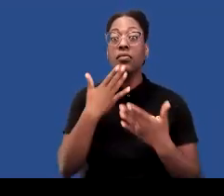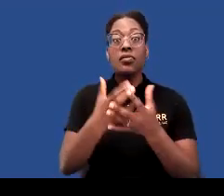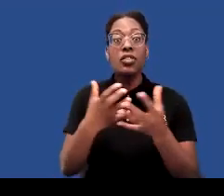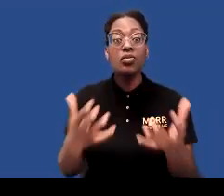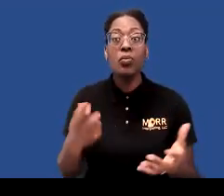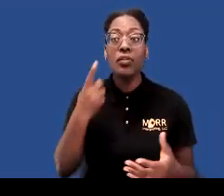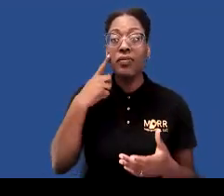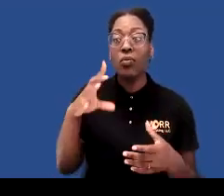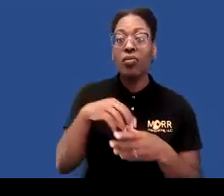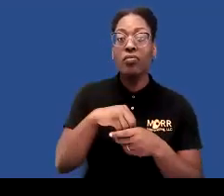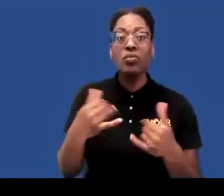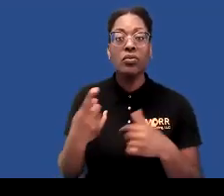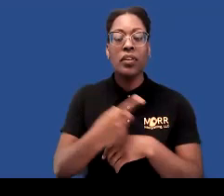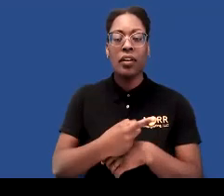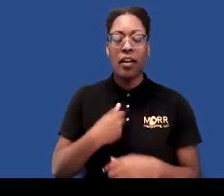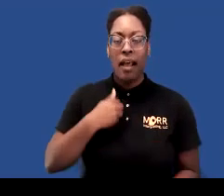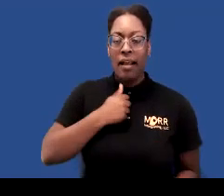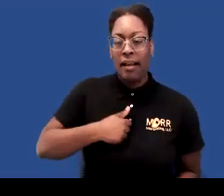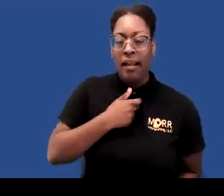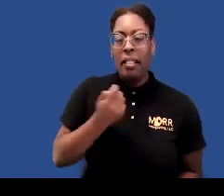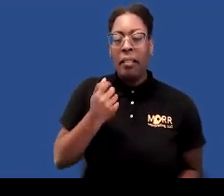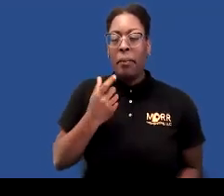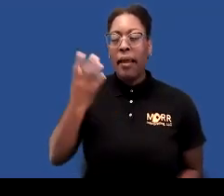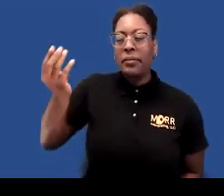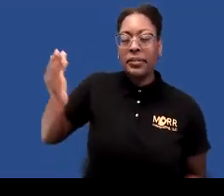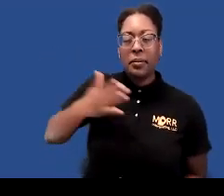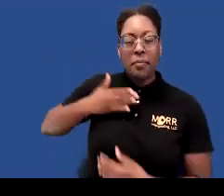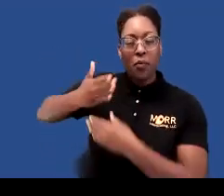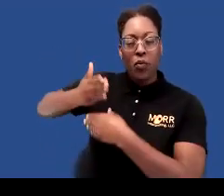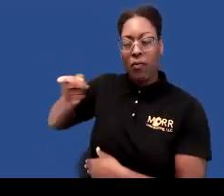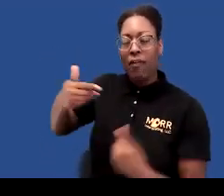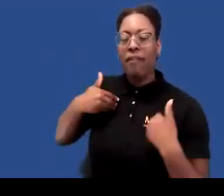I apologize: there is a little bit of yard work going on outside of my window. So if there is a little bit of roaring,